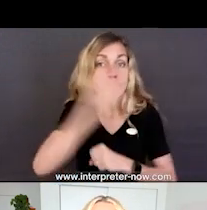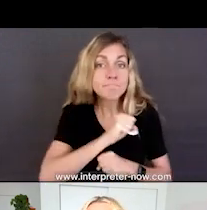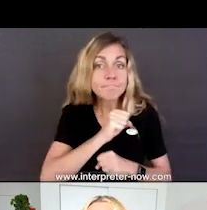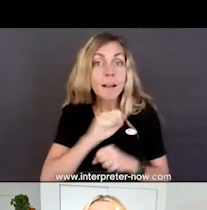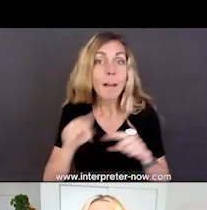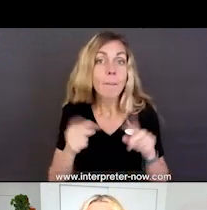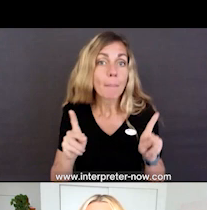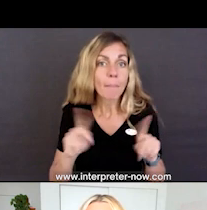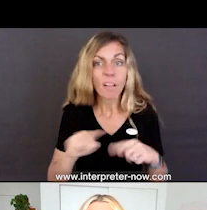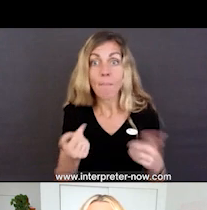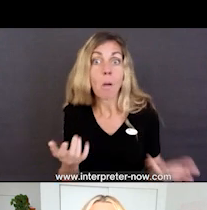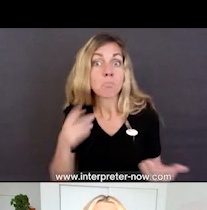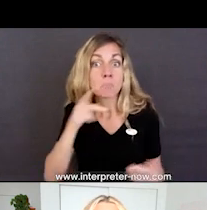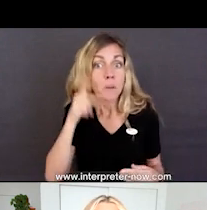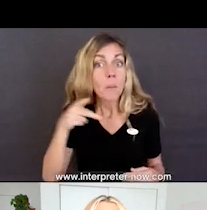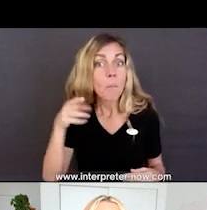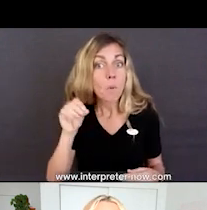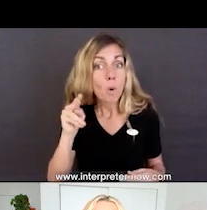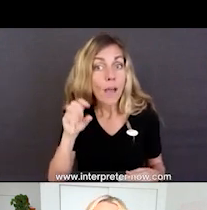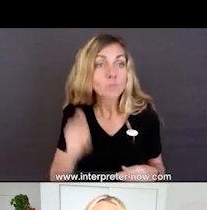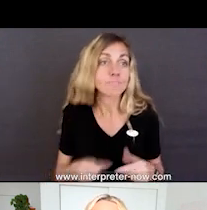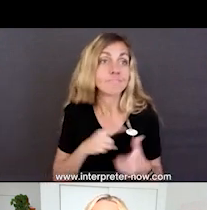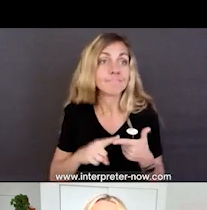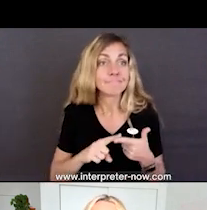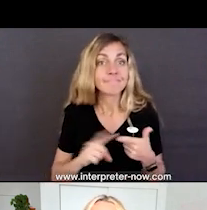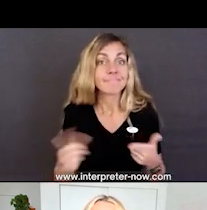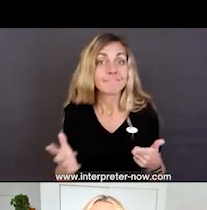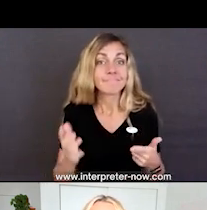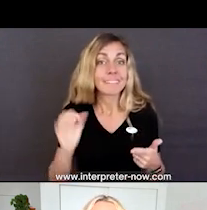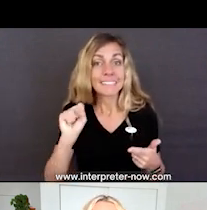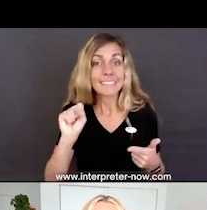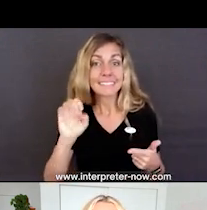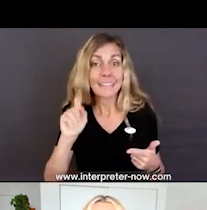Like, make assumptions about their pronouns, make assumptions about their sexual orientation,